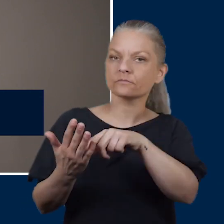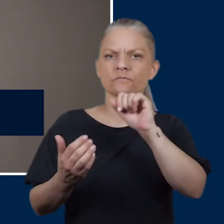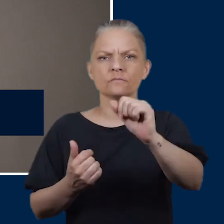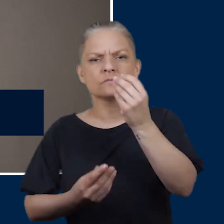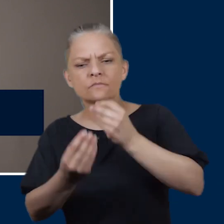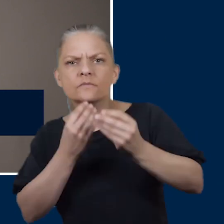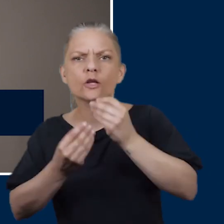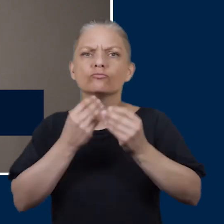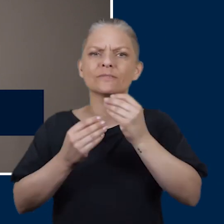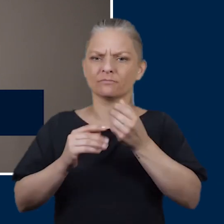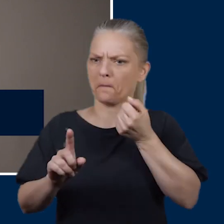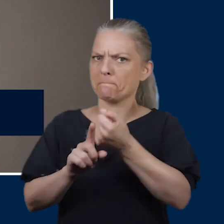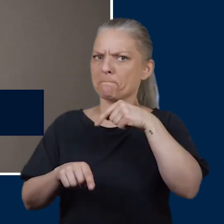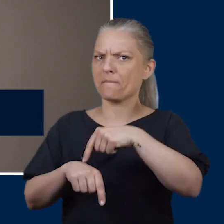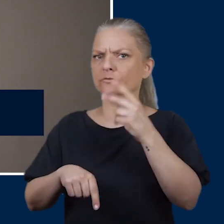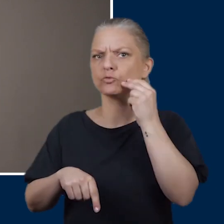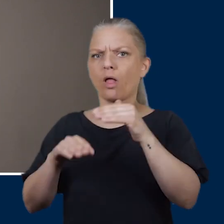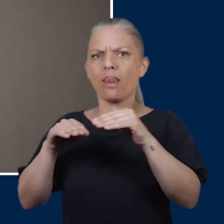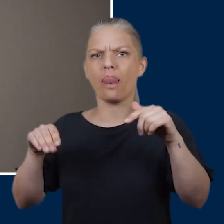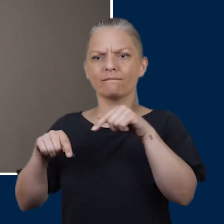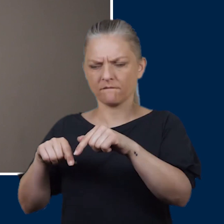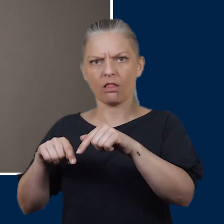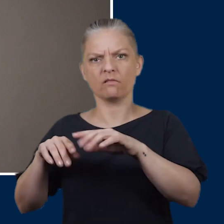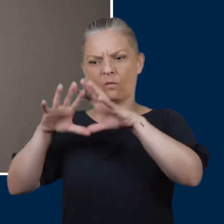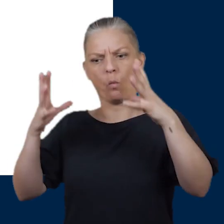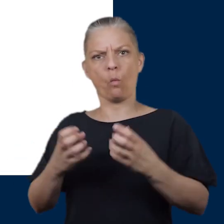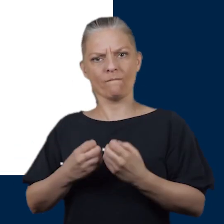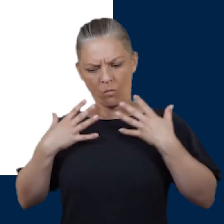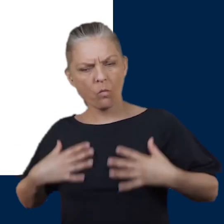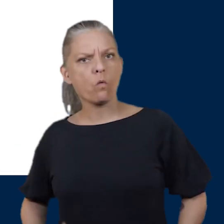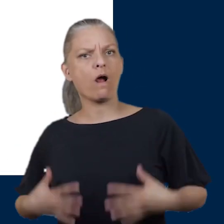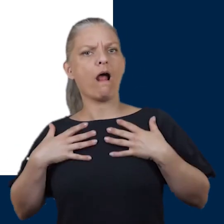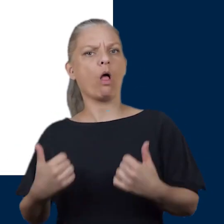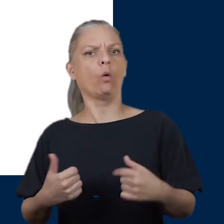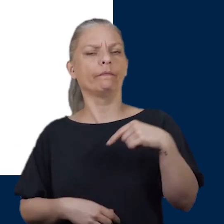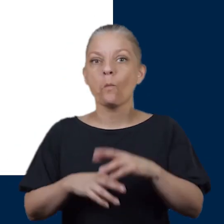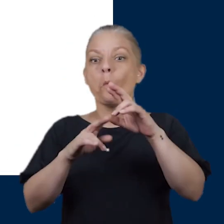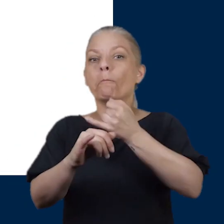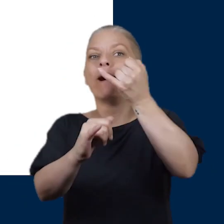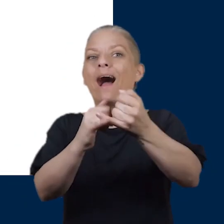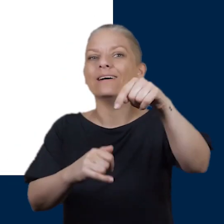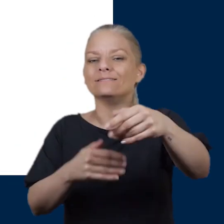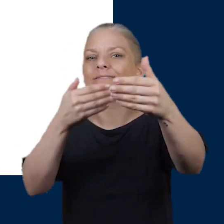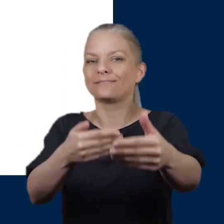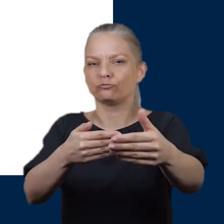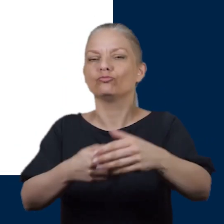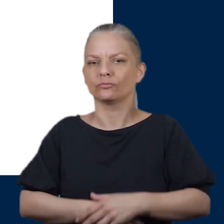levels and overall health. Hopefully by the end of this session you'll have a better understanding of